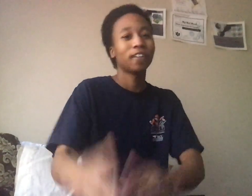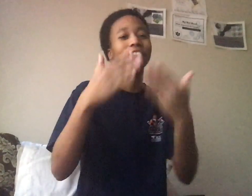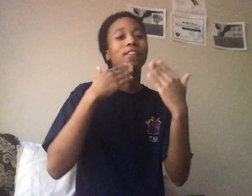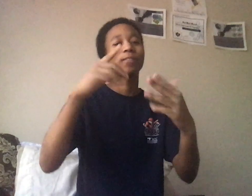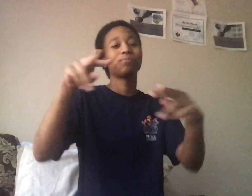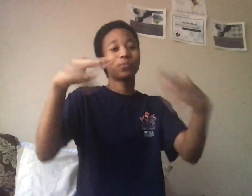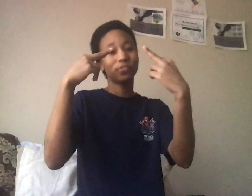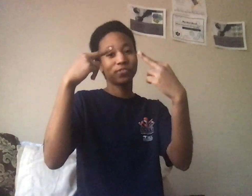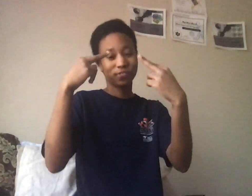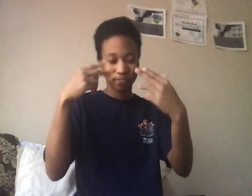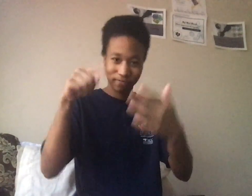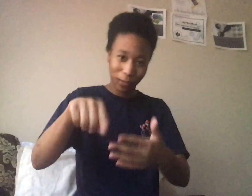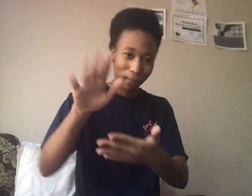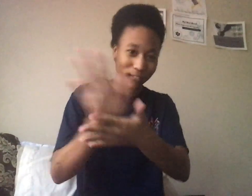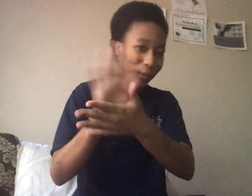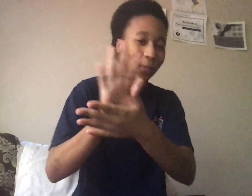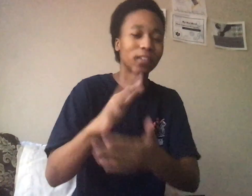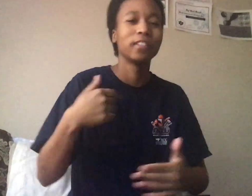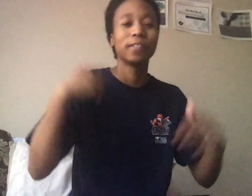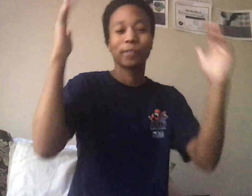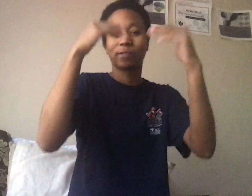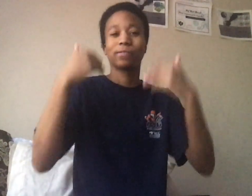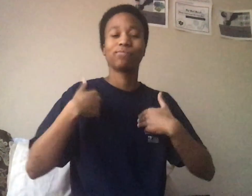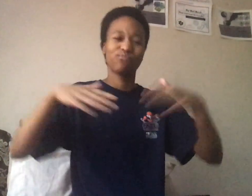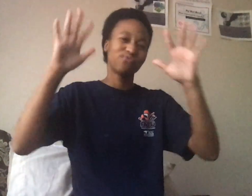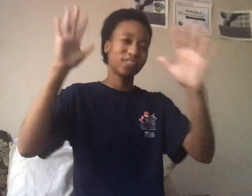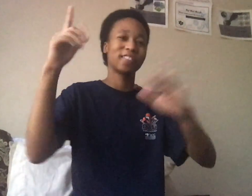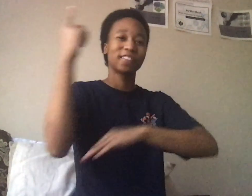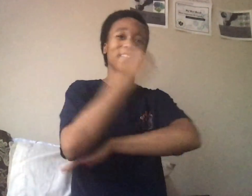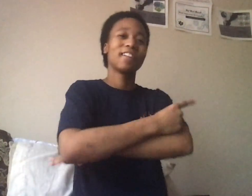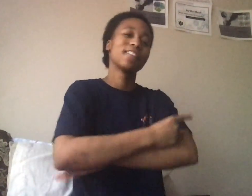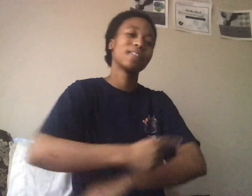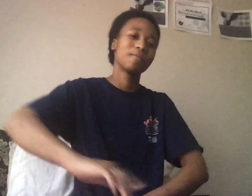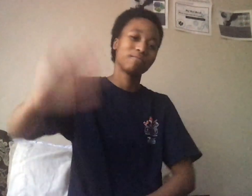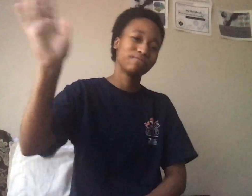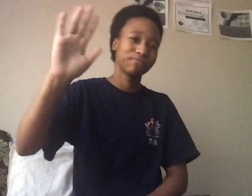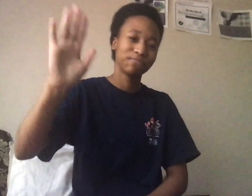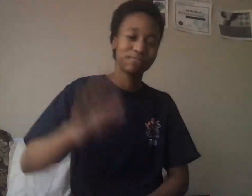Thank you for watching the video! I hope you had a great day! bye